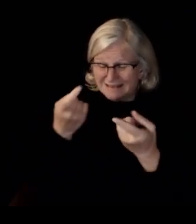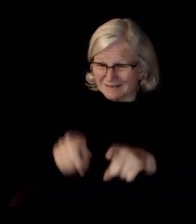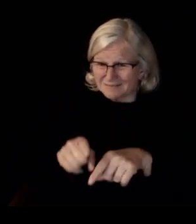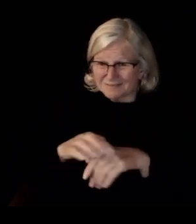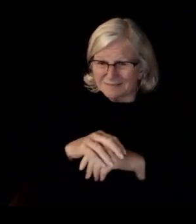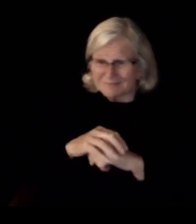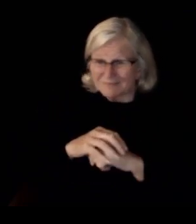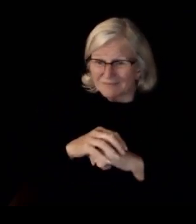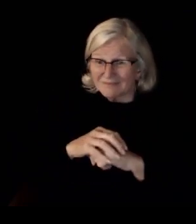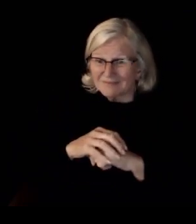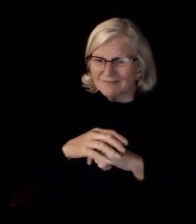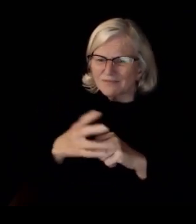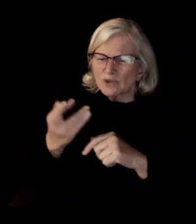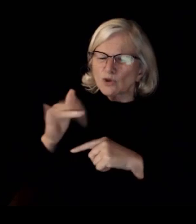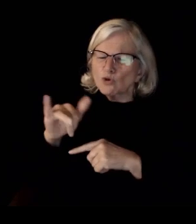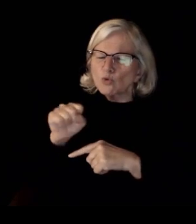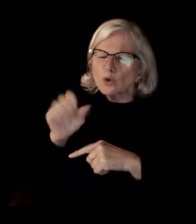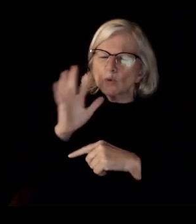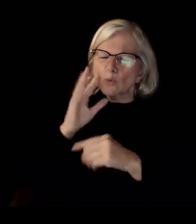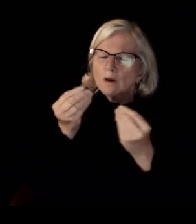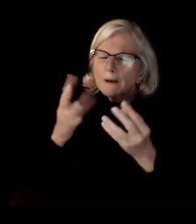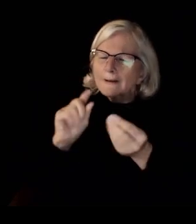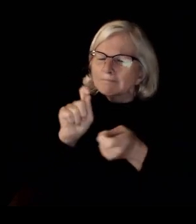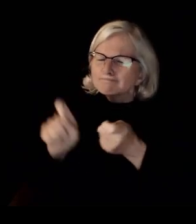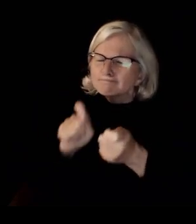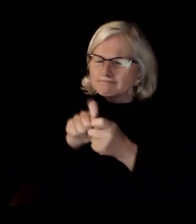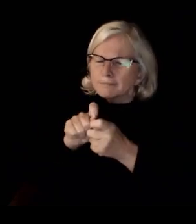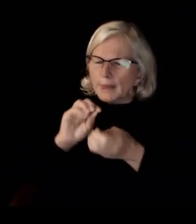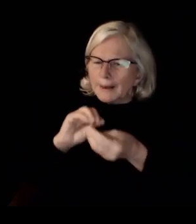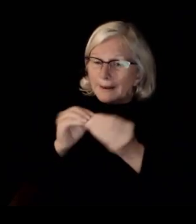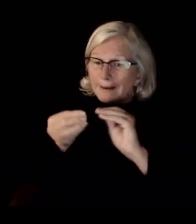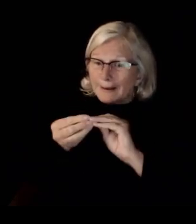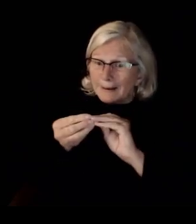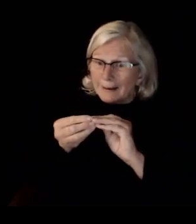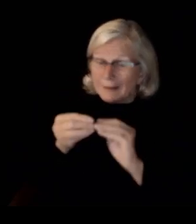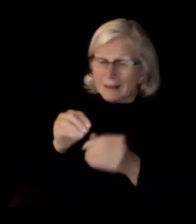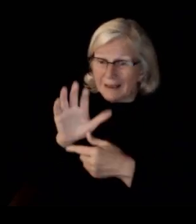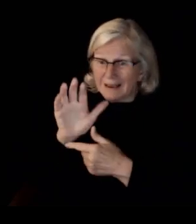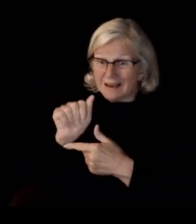numbers that case fatality is much lower among younger populations it's not zero and we've